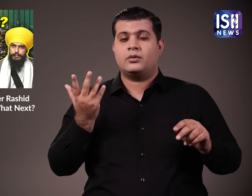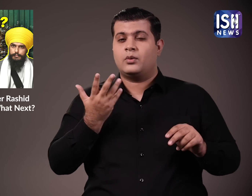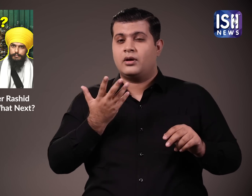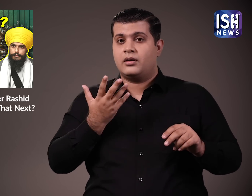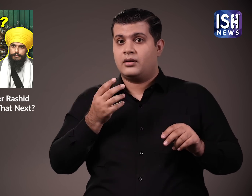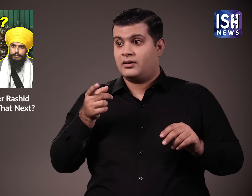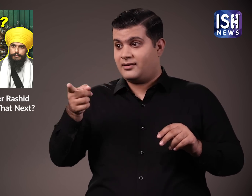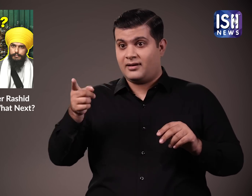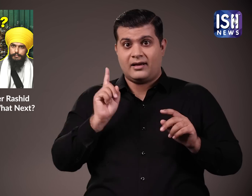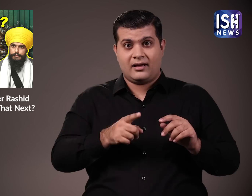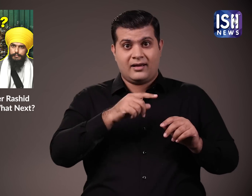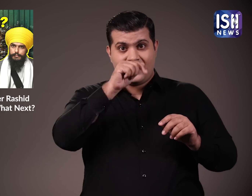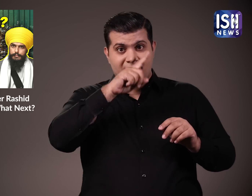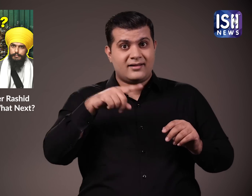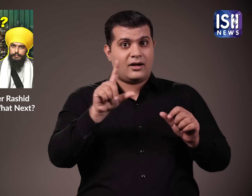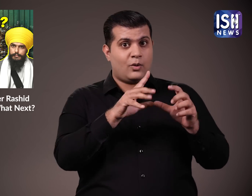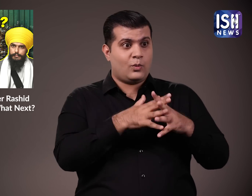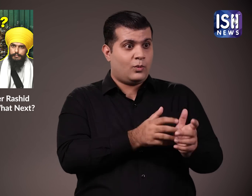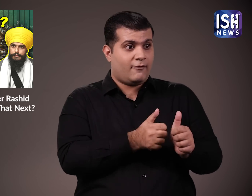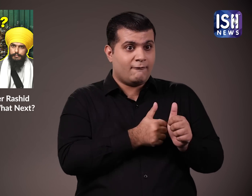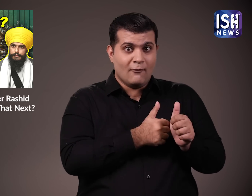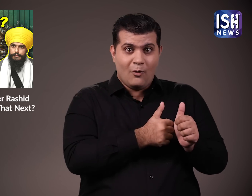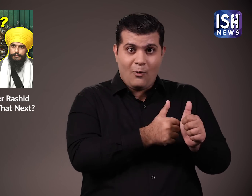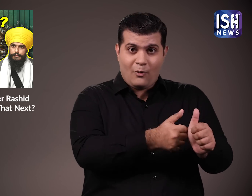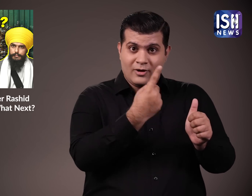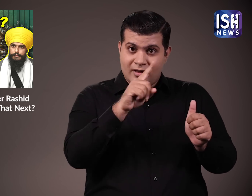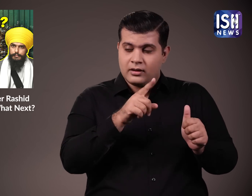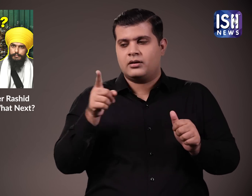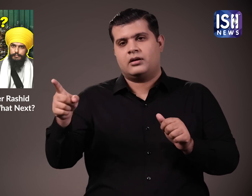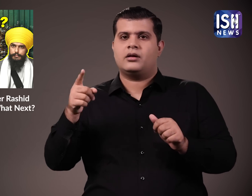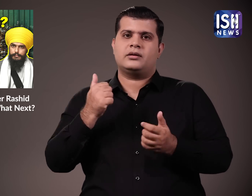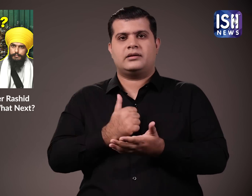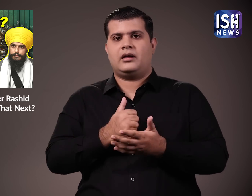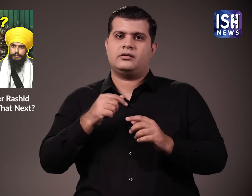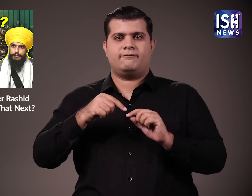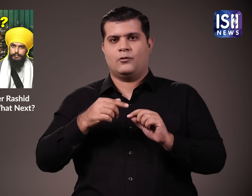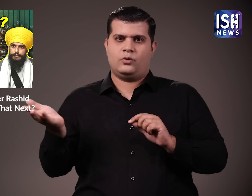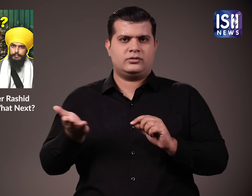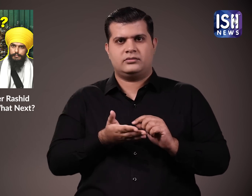Only those who abide by Indian law have the right to vote.